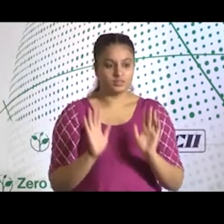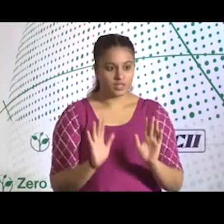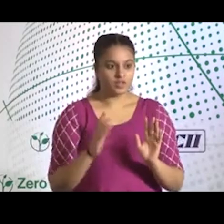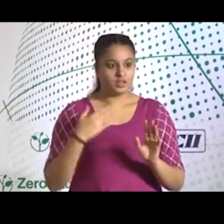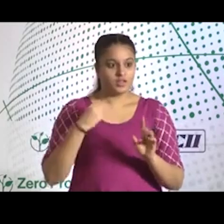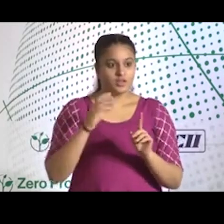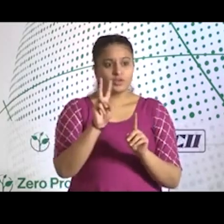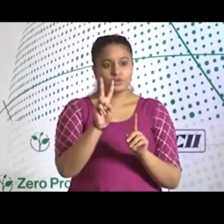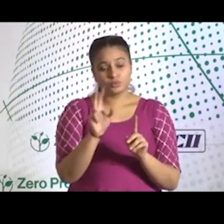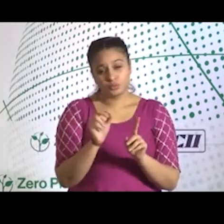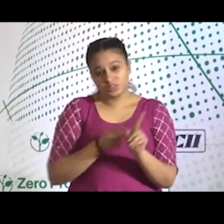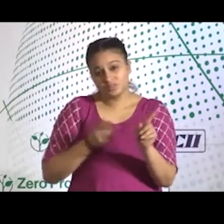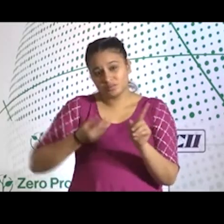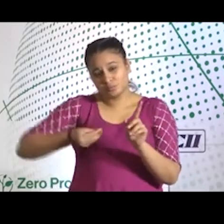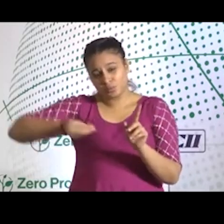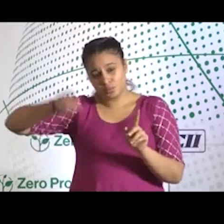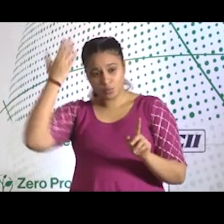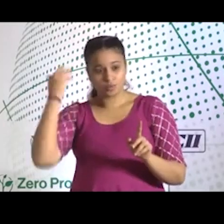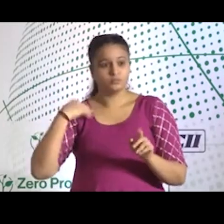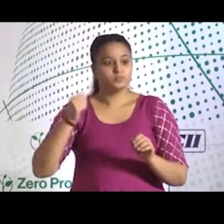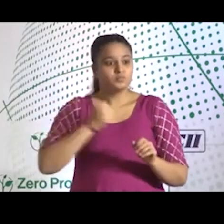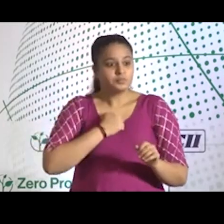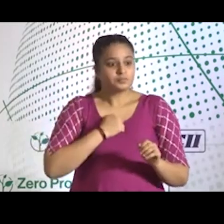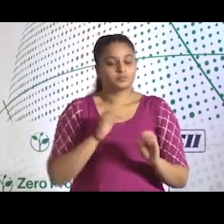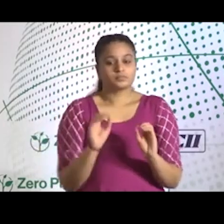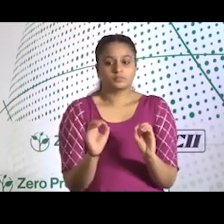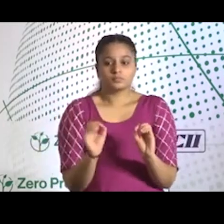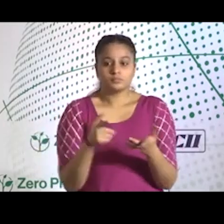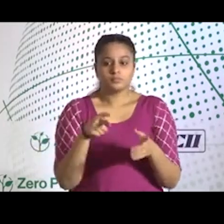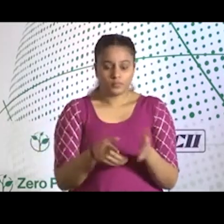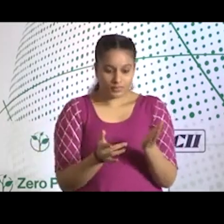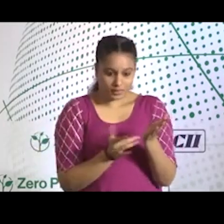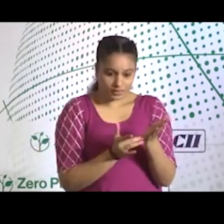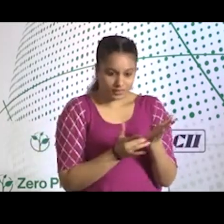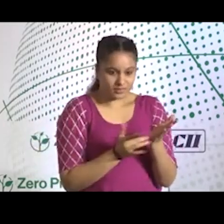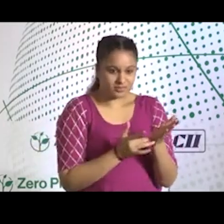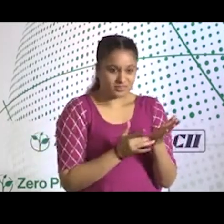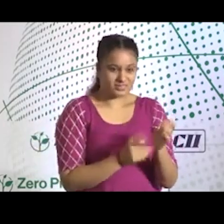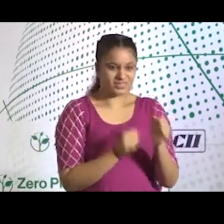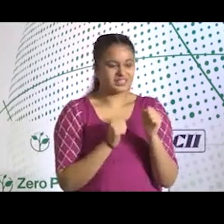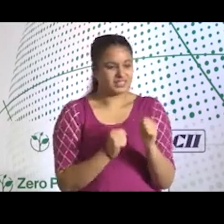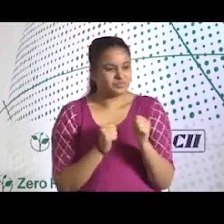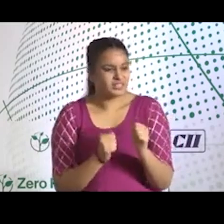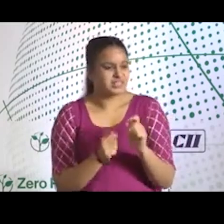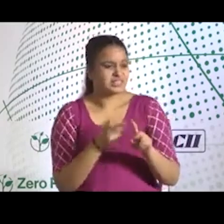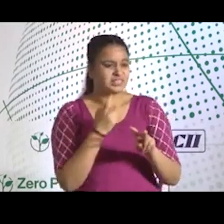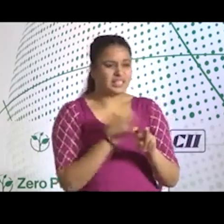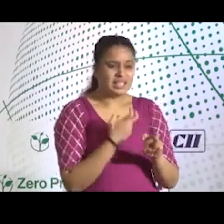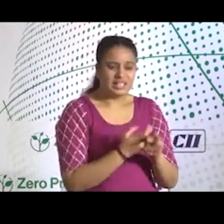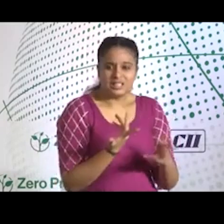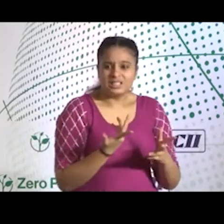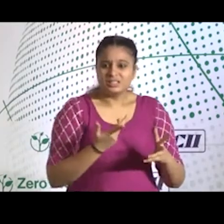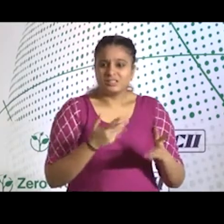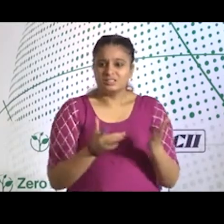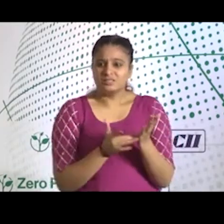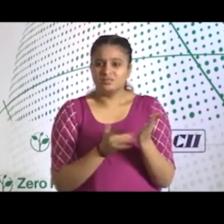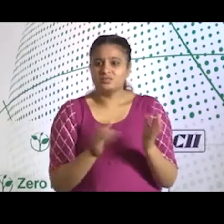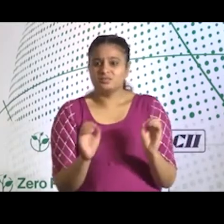I think I mean, when I started the technology was struggling till today. There is so much in this hand-held phone of yours.